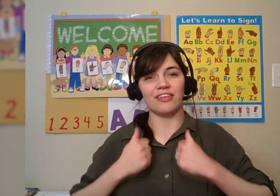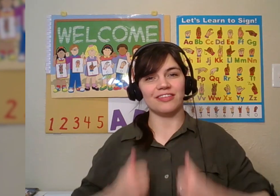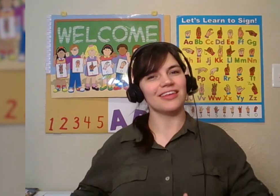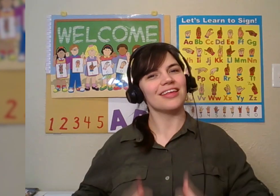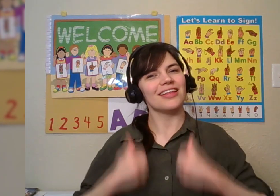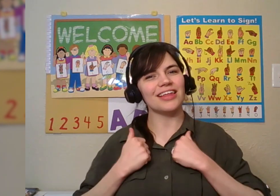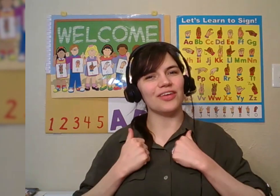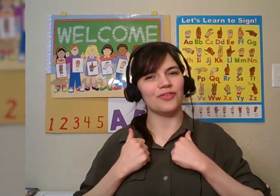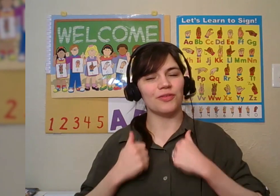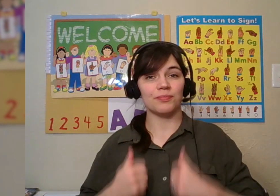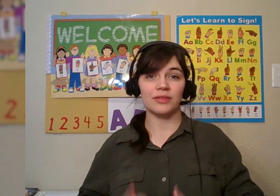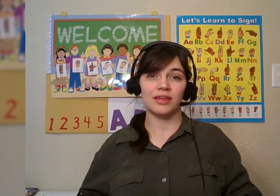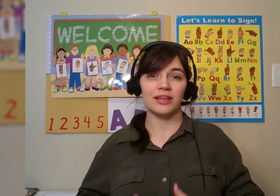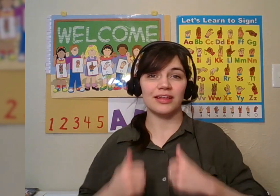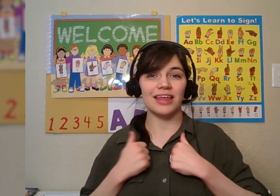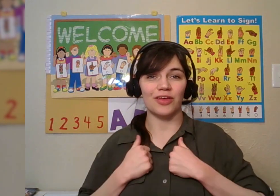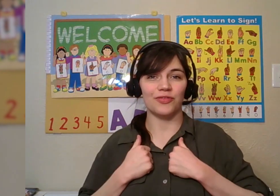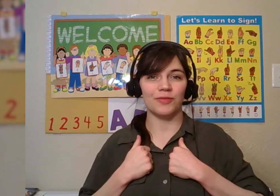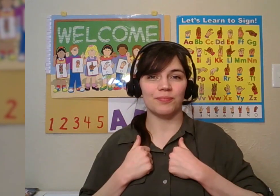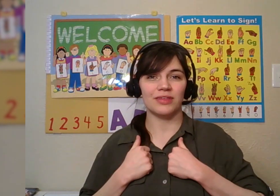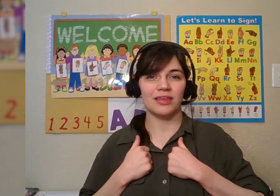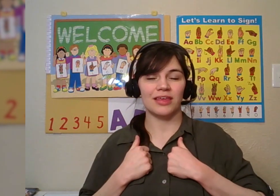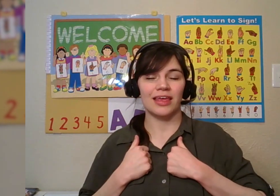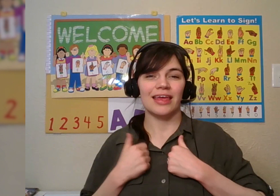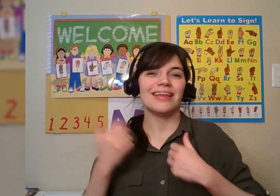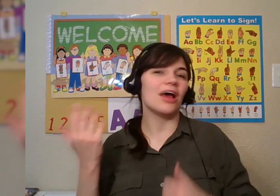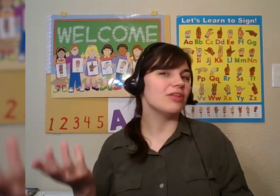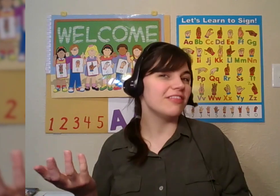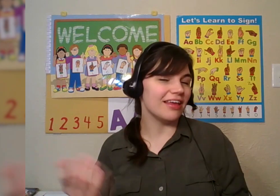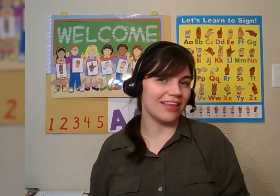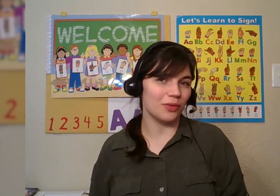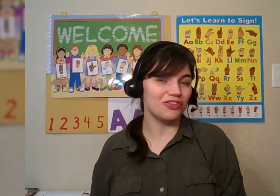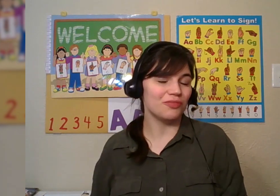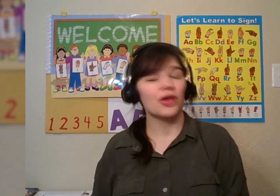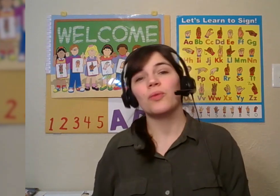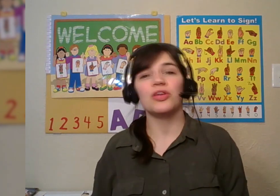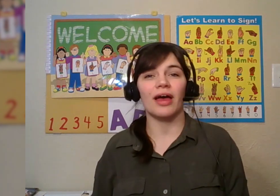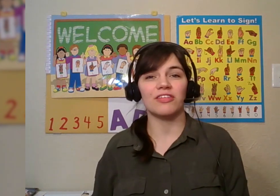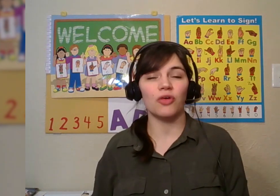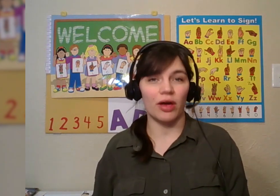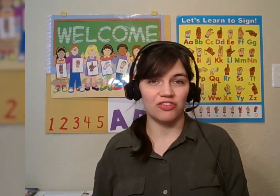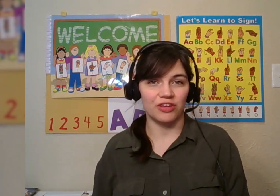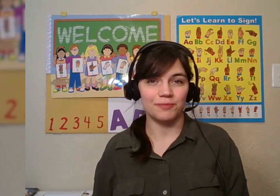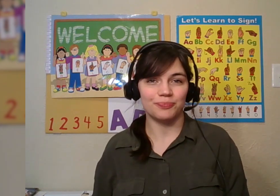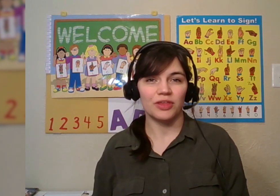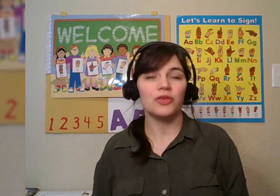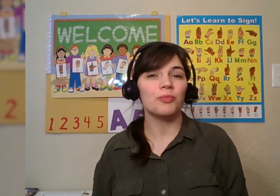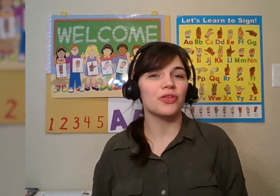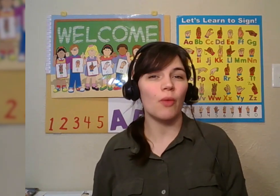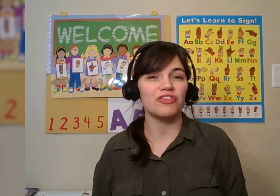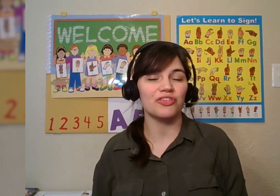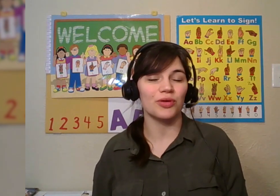live. Live. Now in sign language, when you ask a question, you put the question word